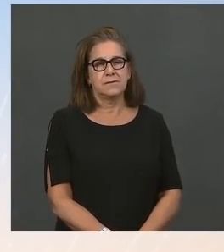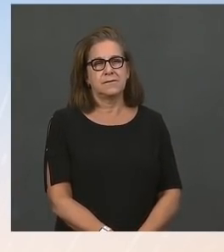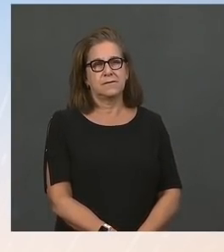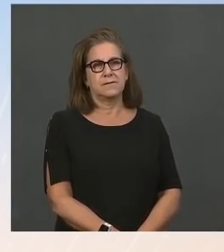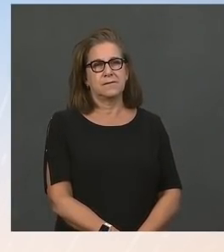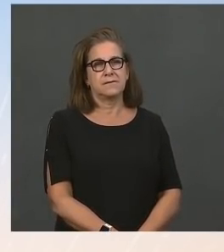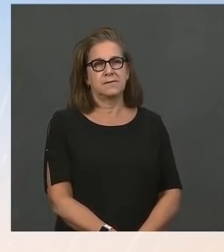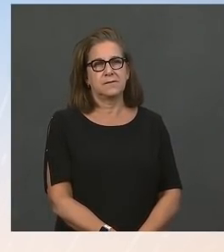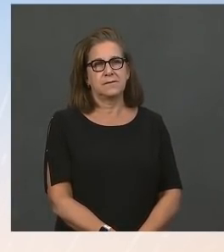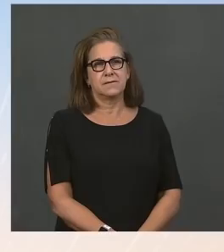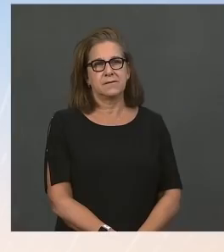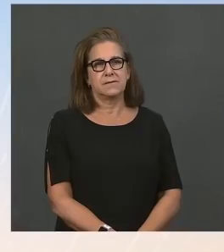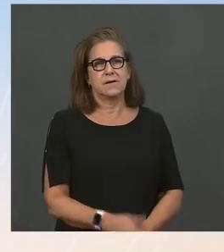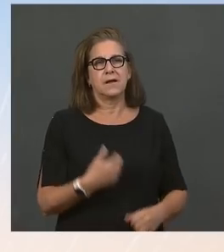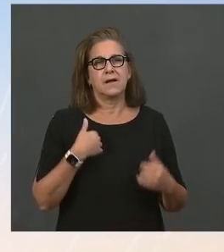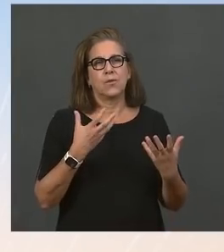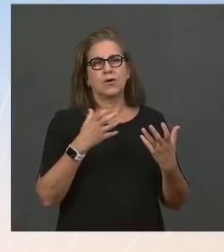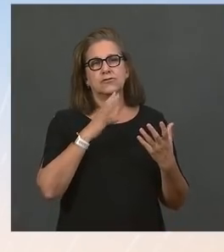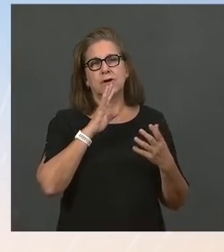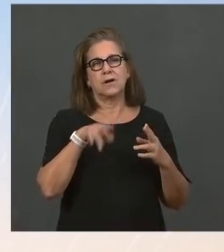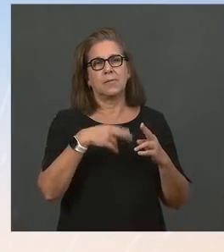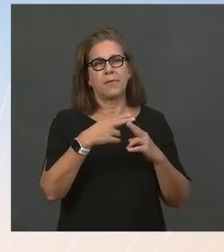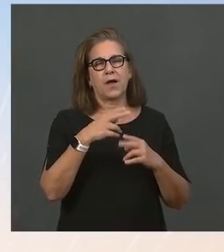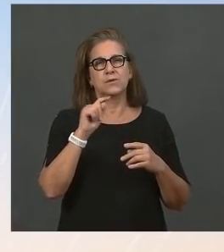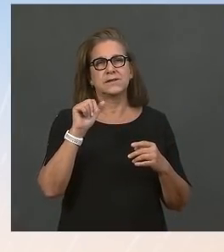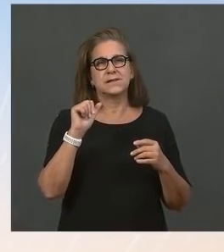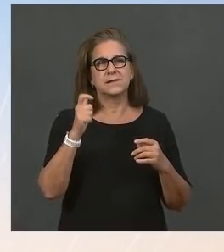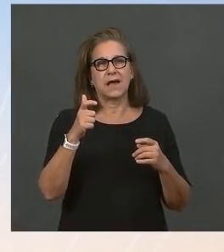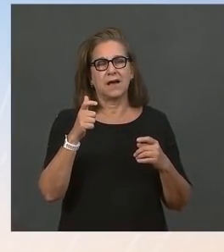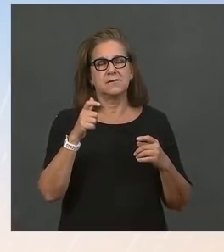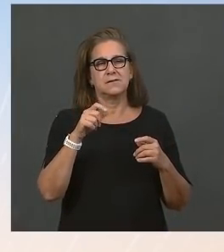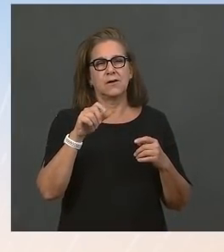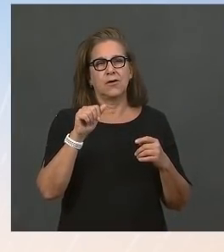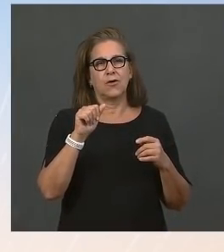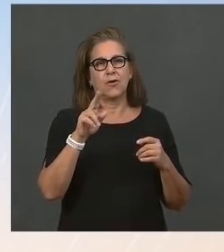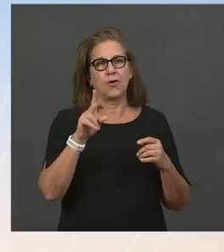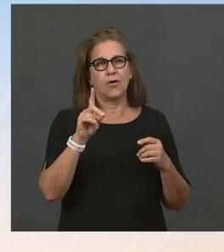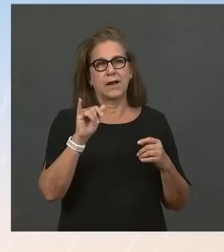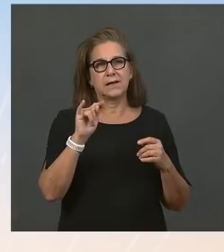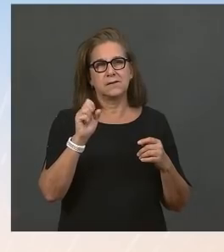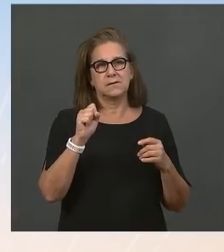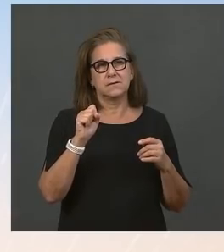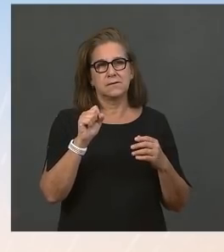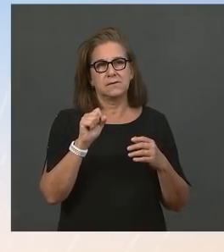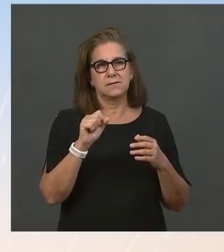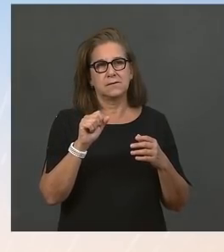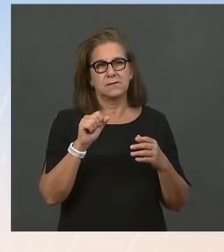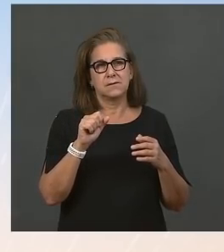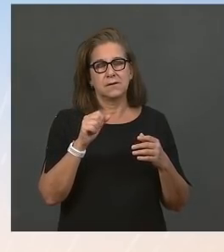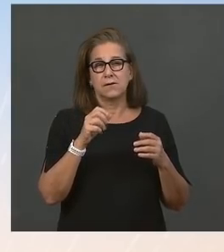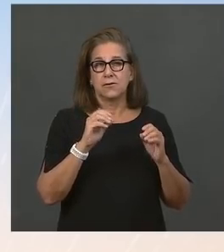and if there's no hike in taxes on the wealthy. Will all of those still guarantee